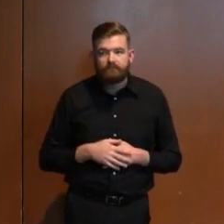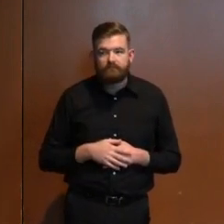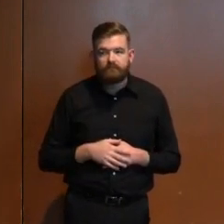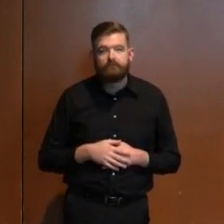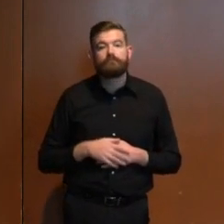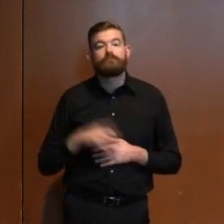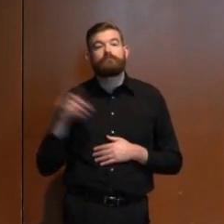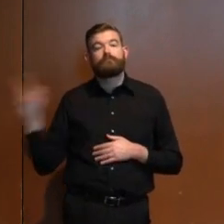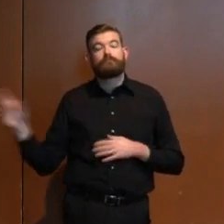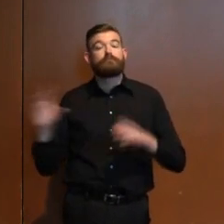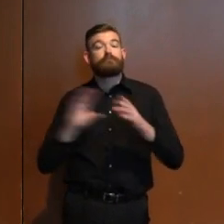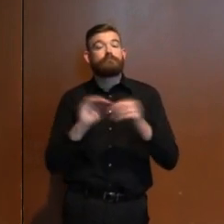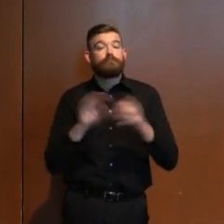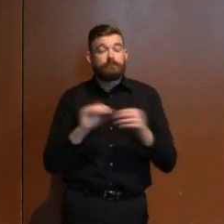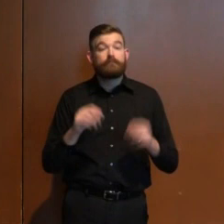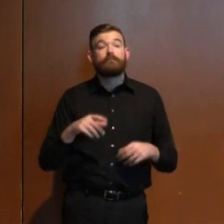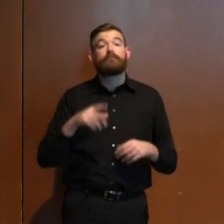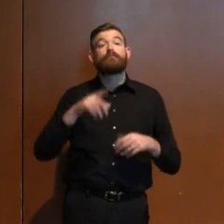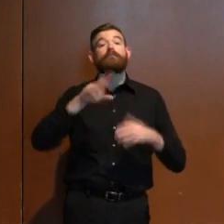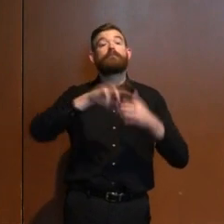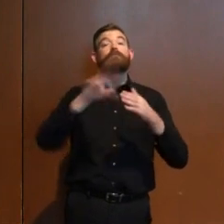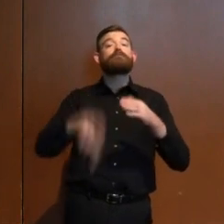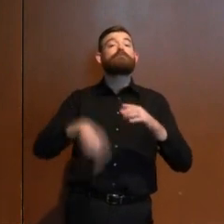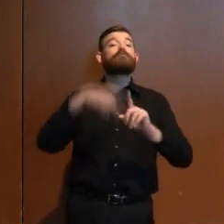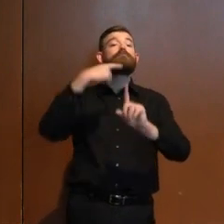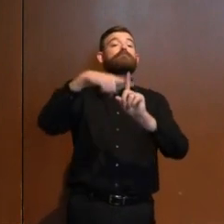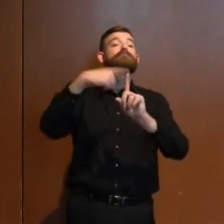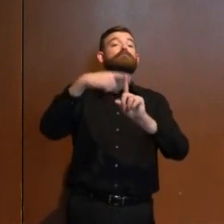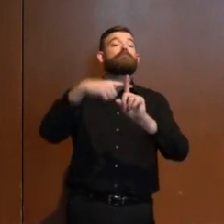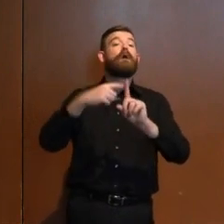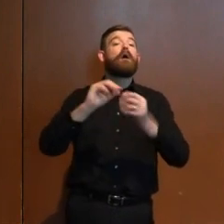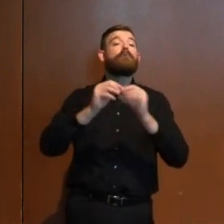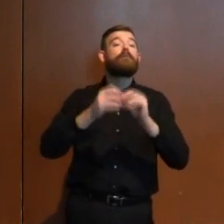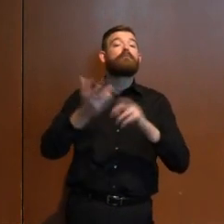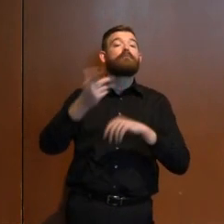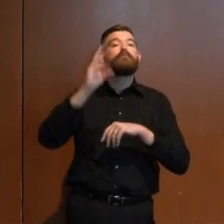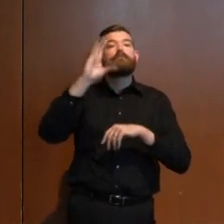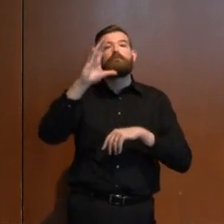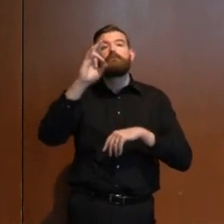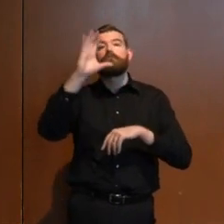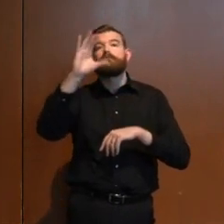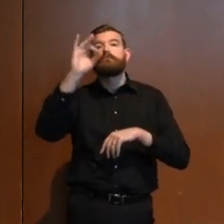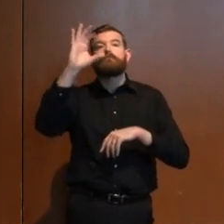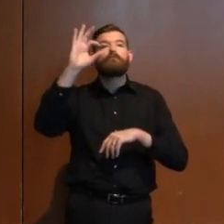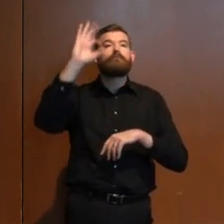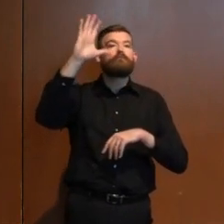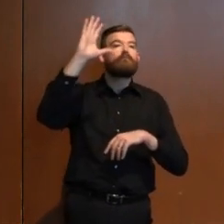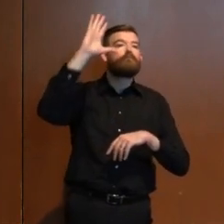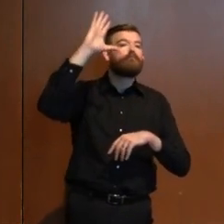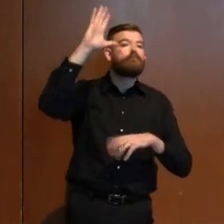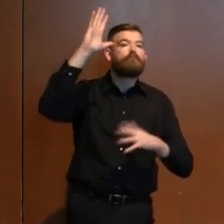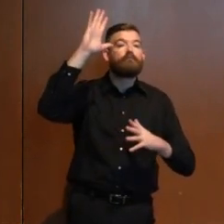DO YOU WANT TO TACKLE THE OTHER ONES JUDY. THE VARY -BLT IN THE RESULTS